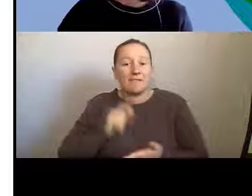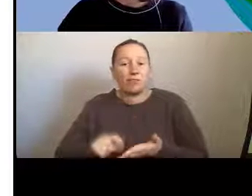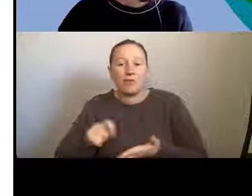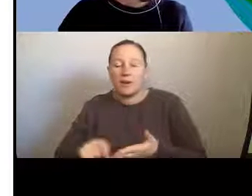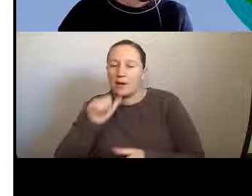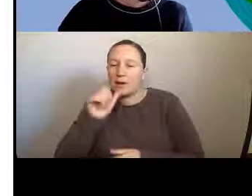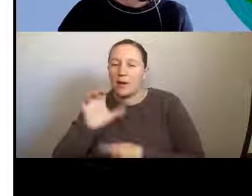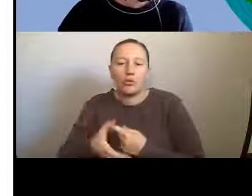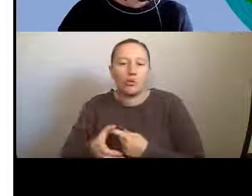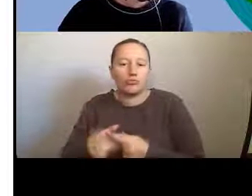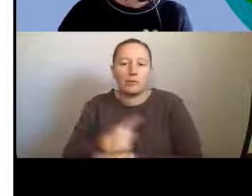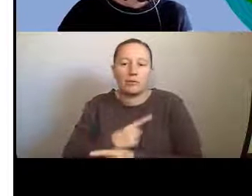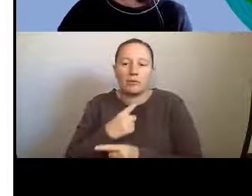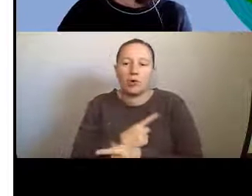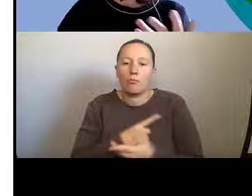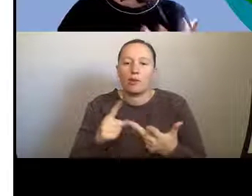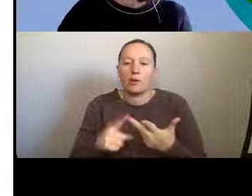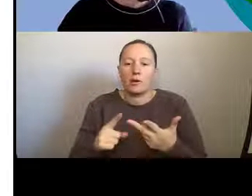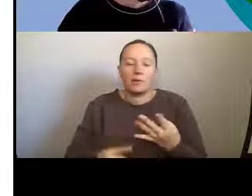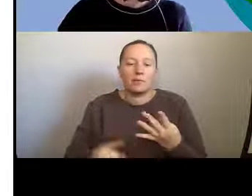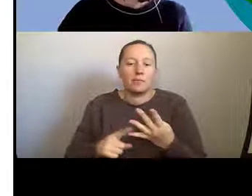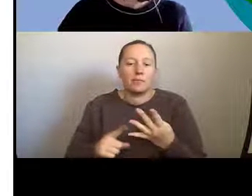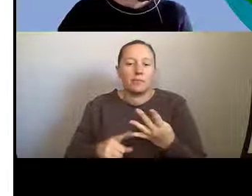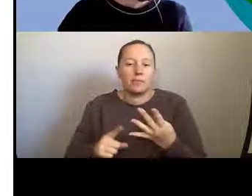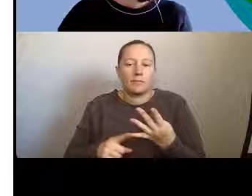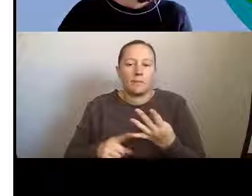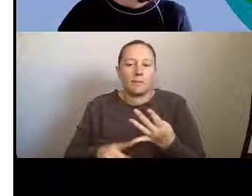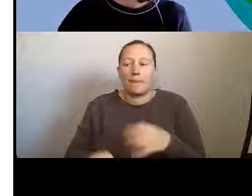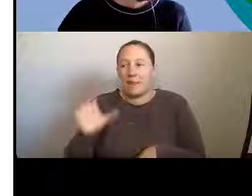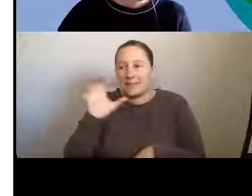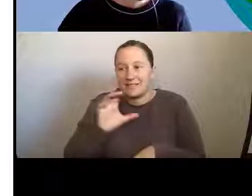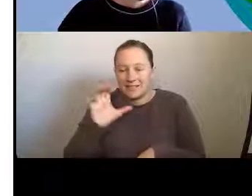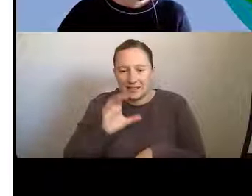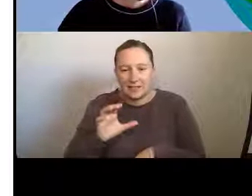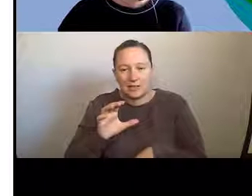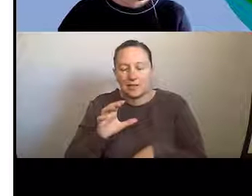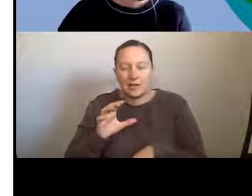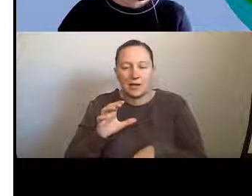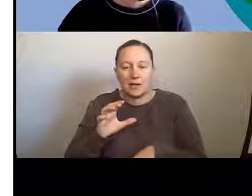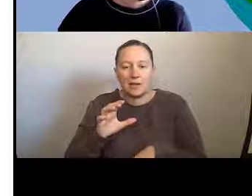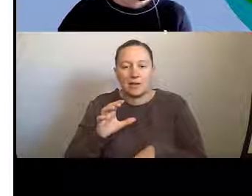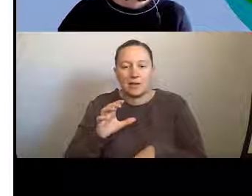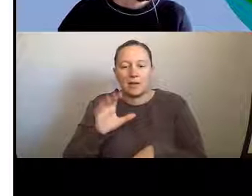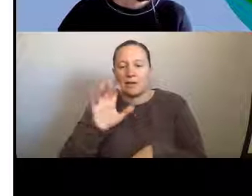and, of course, seeking consent of the group in addition to the individual in cases